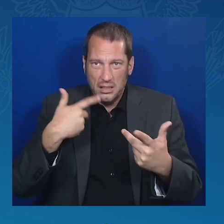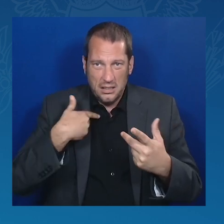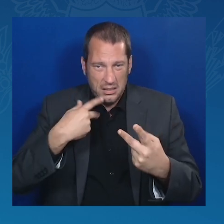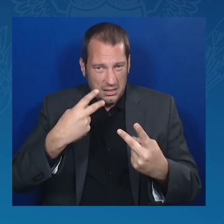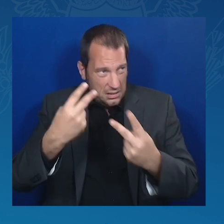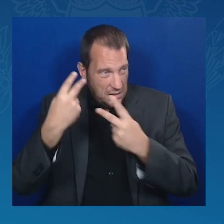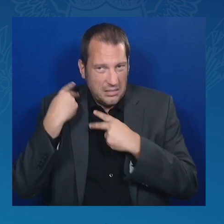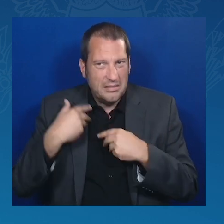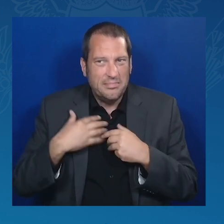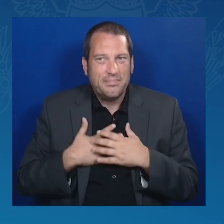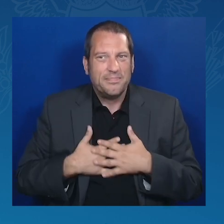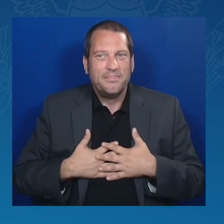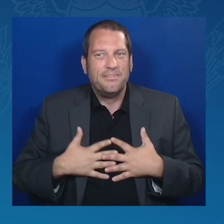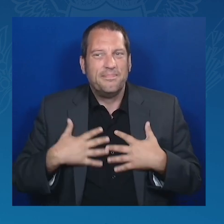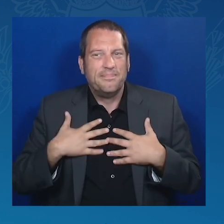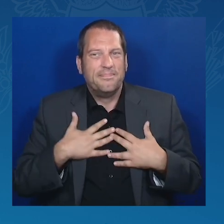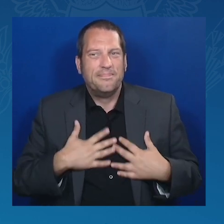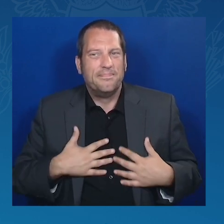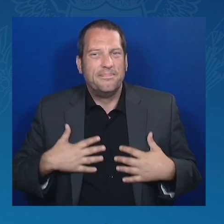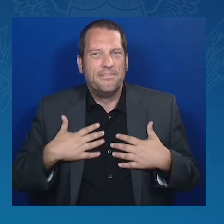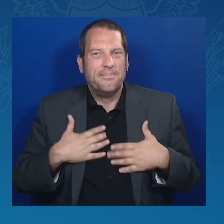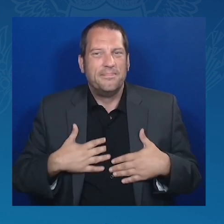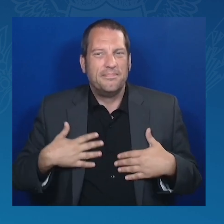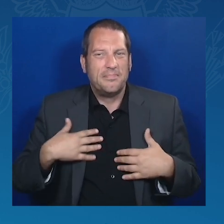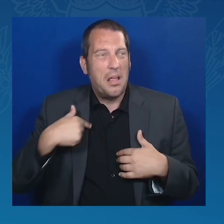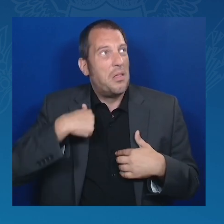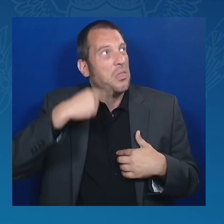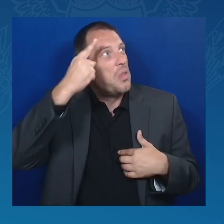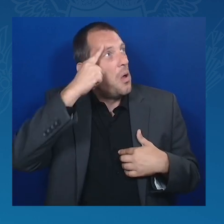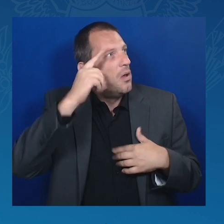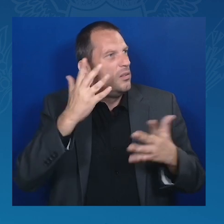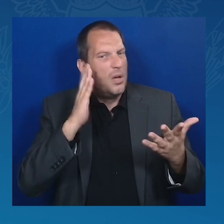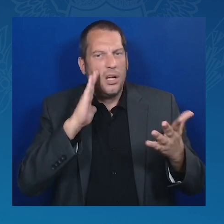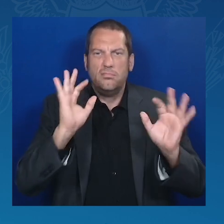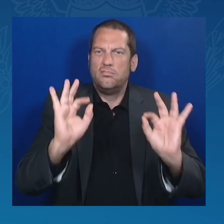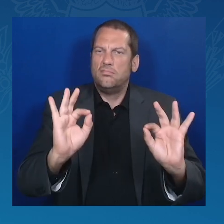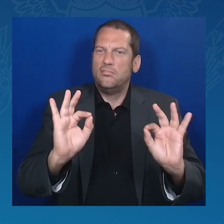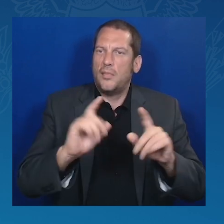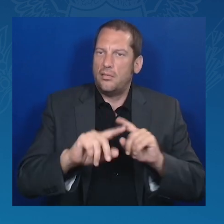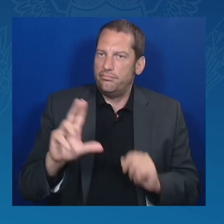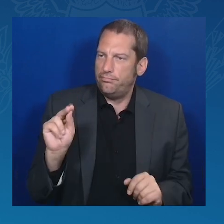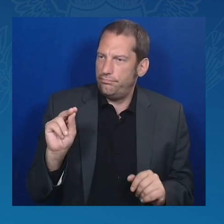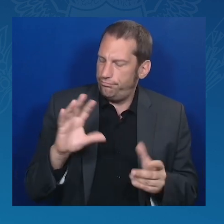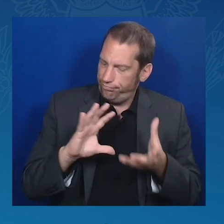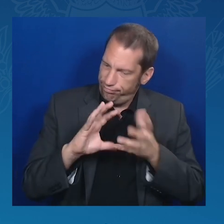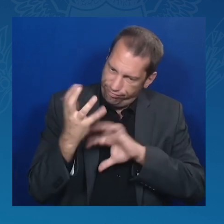but things turned bad very quickly. I needed blood transfusion after blood transfusion.